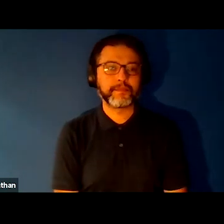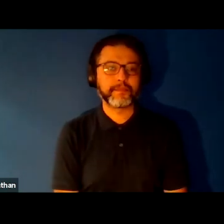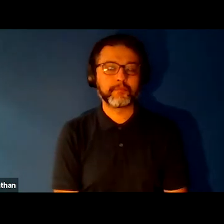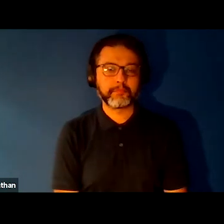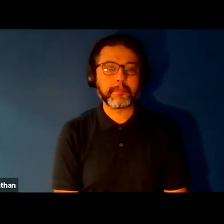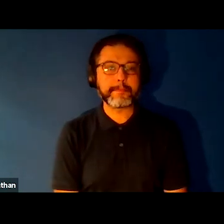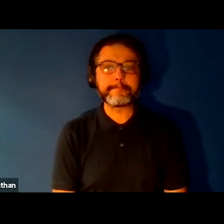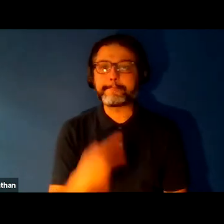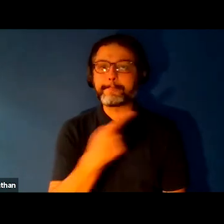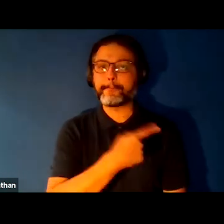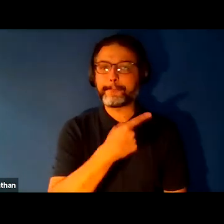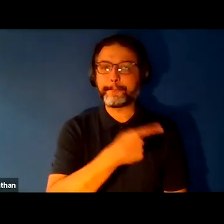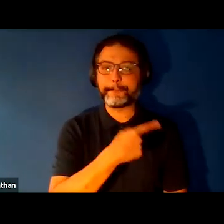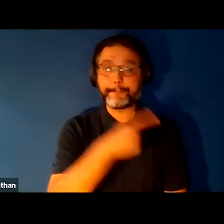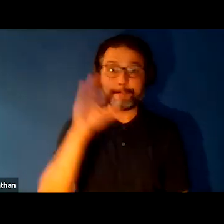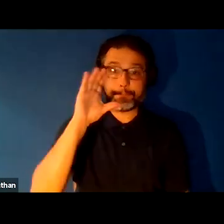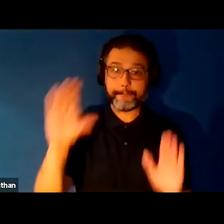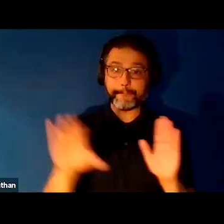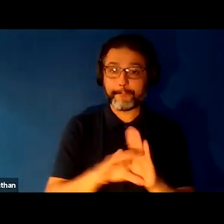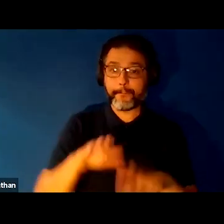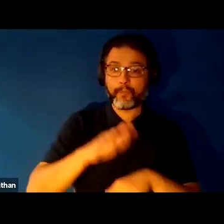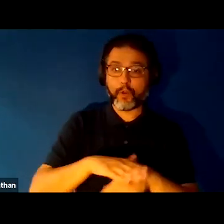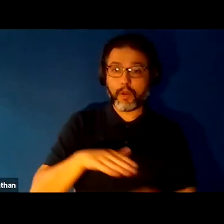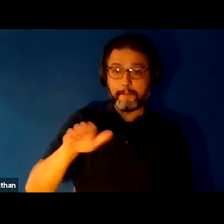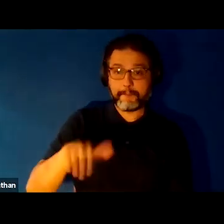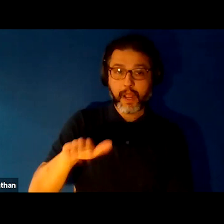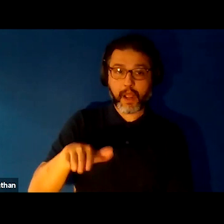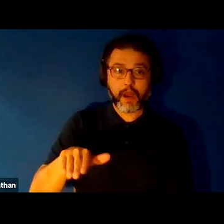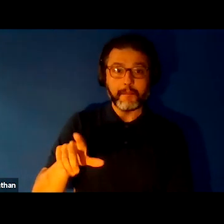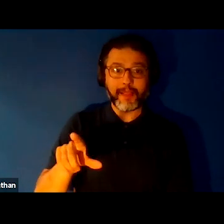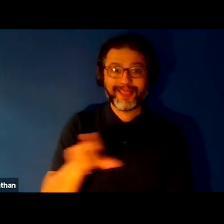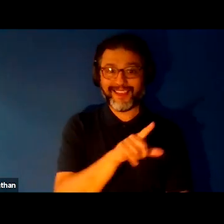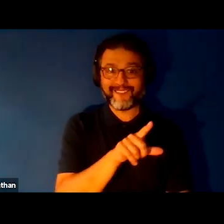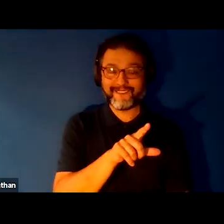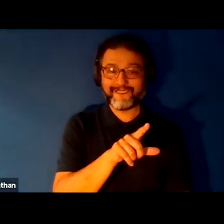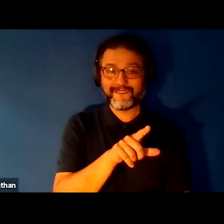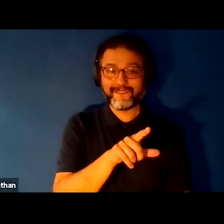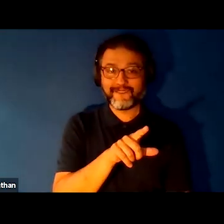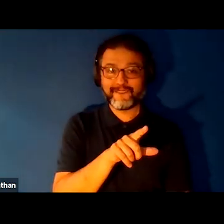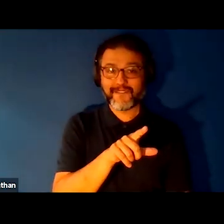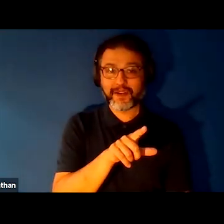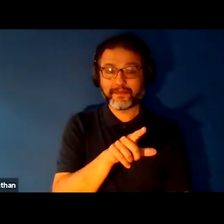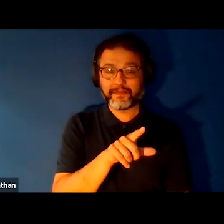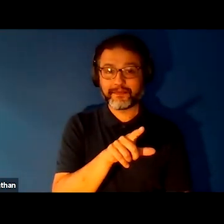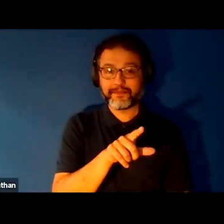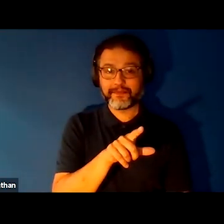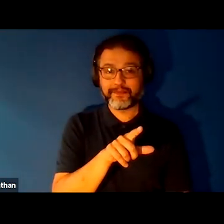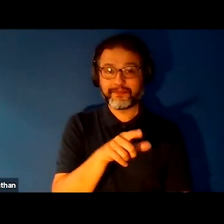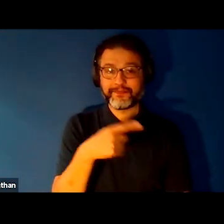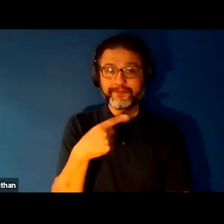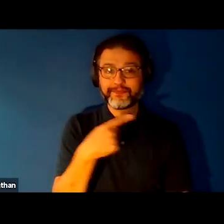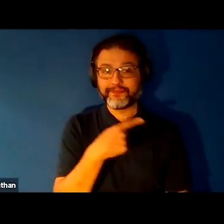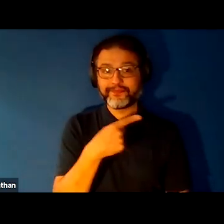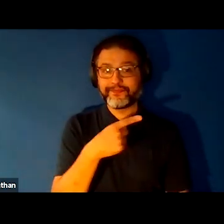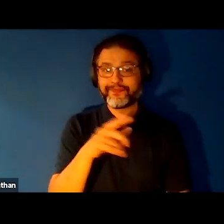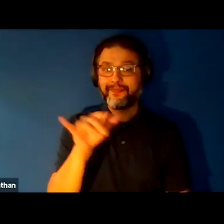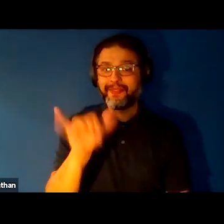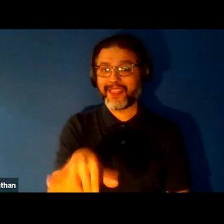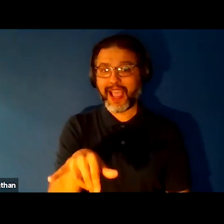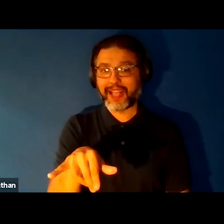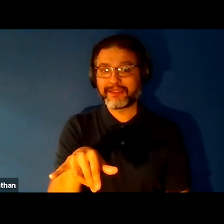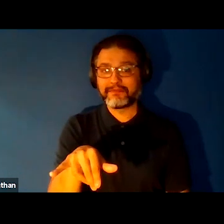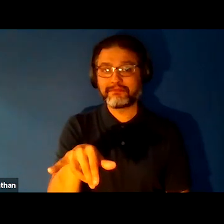Here you can see the image on the lower left is the primary lobby areas.